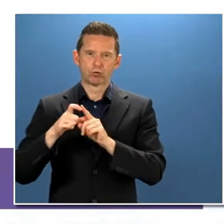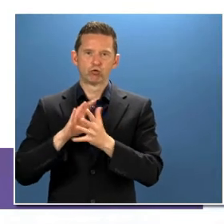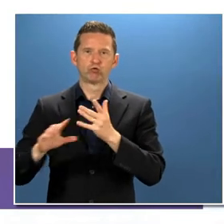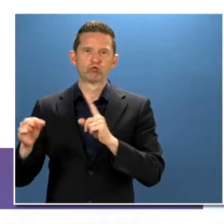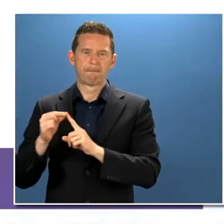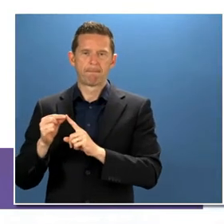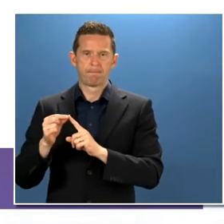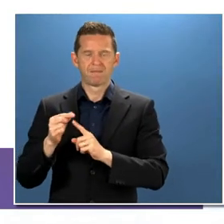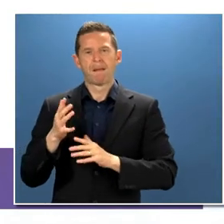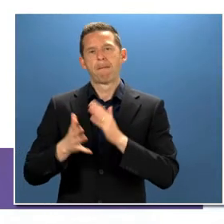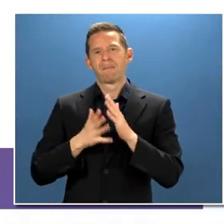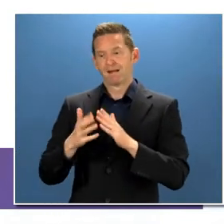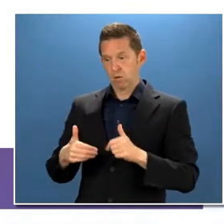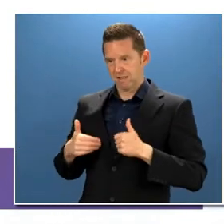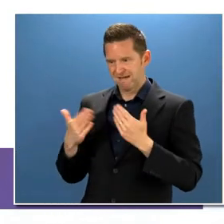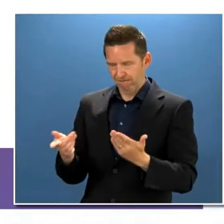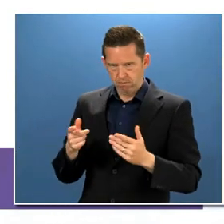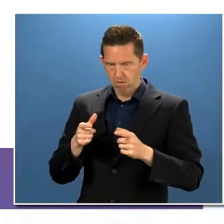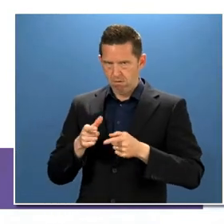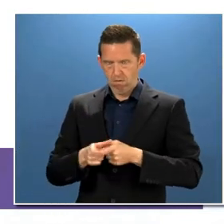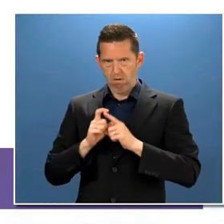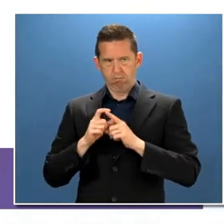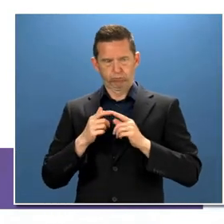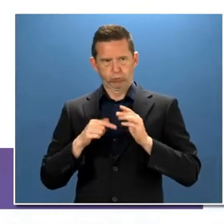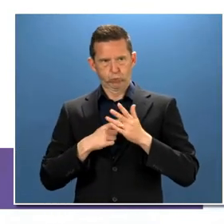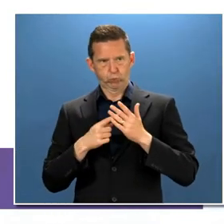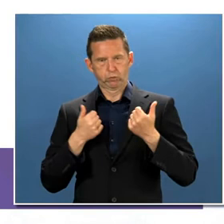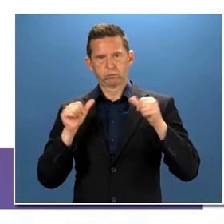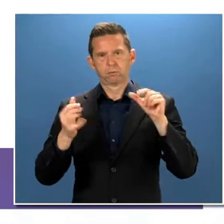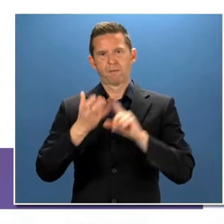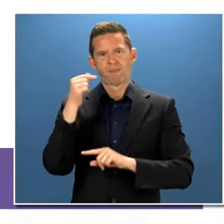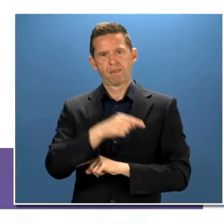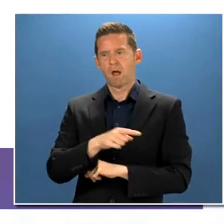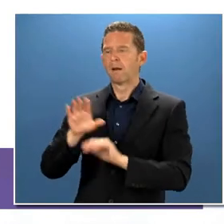related to what is not unjustifiable hardship. I am going to come to reasonable adjustment, but I am going to